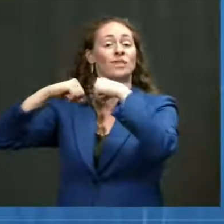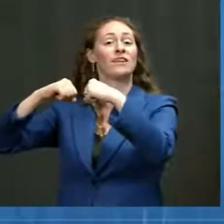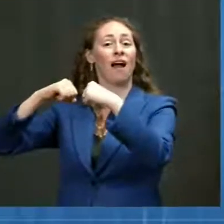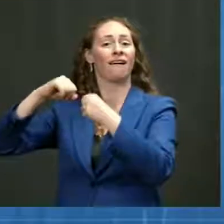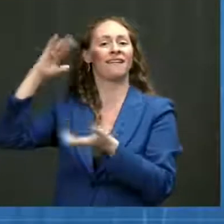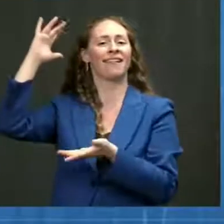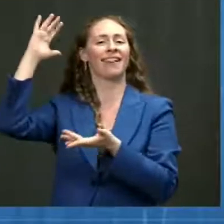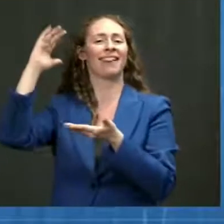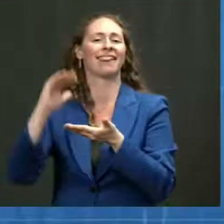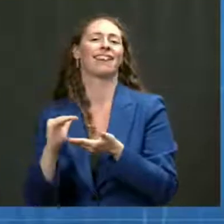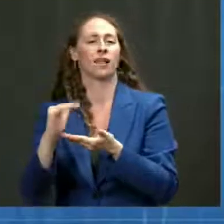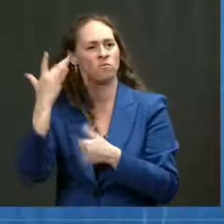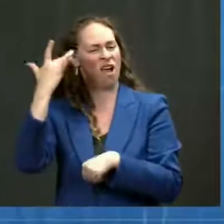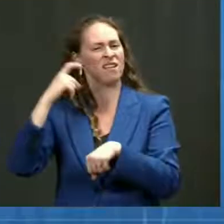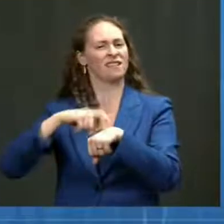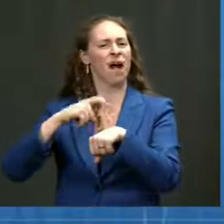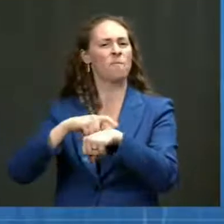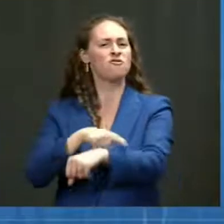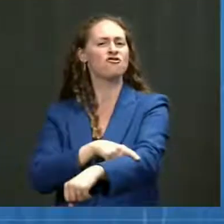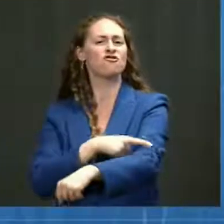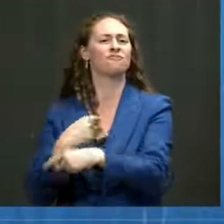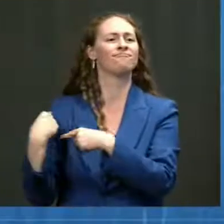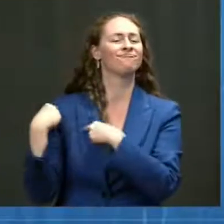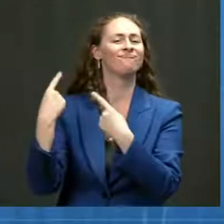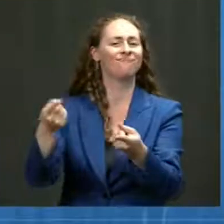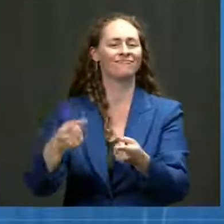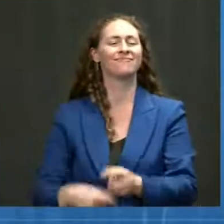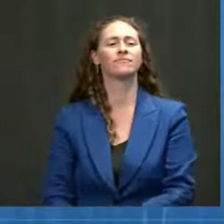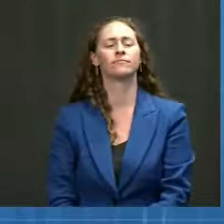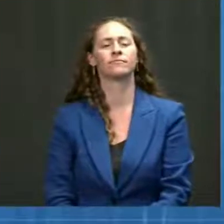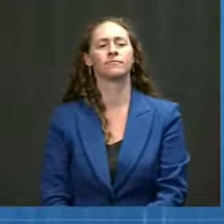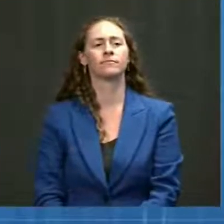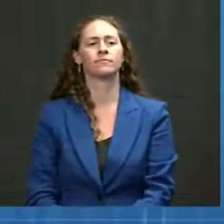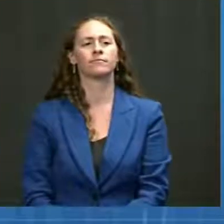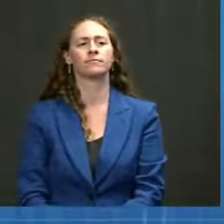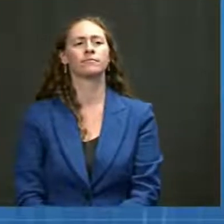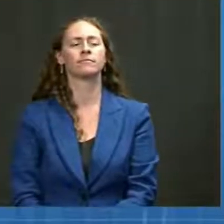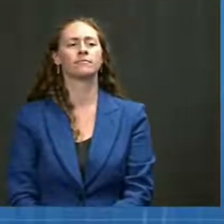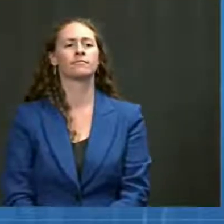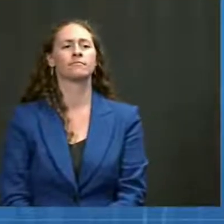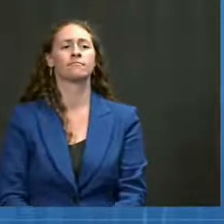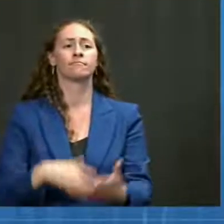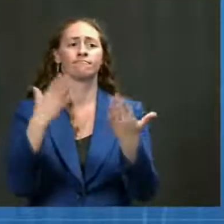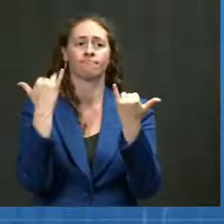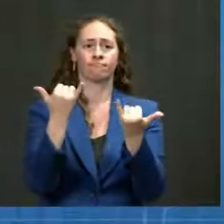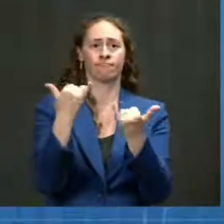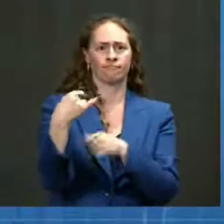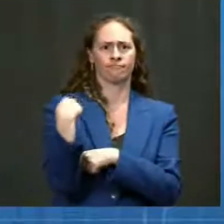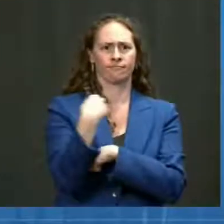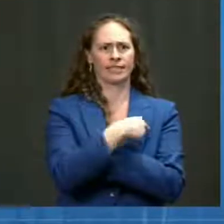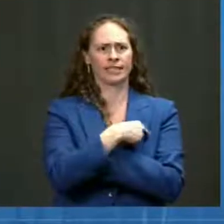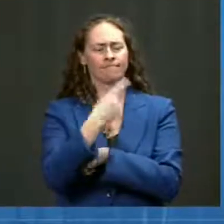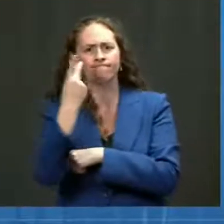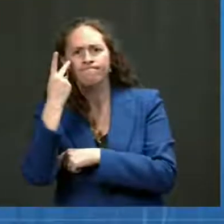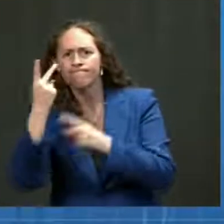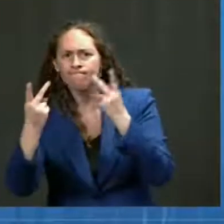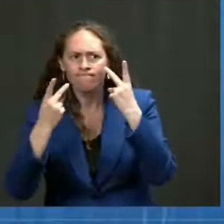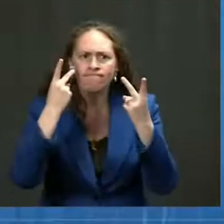INFECTION OVER TIME. IMPORTANTLY, DESPITE WANING EFFECTIVENESS AGAINST